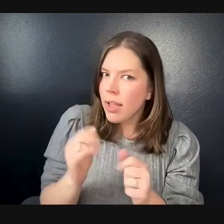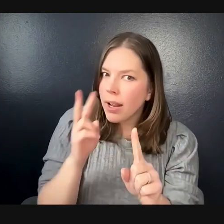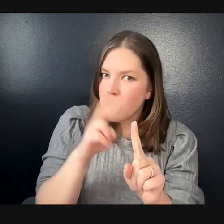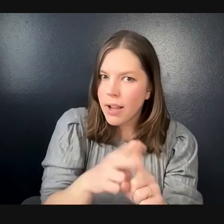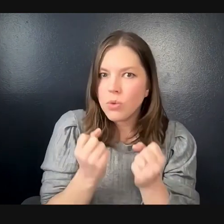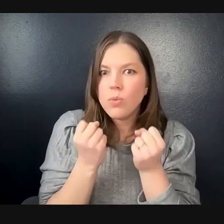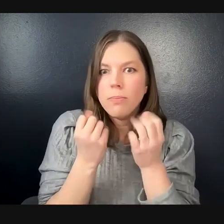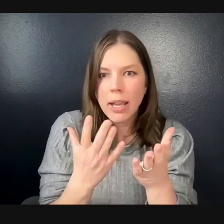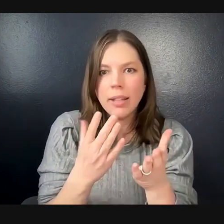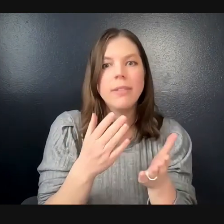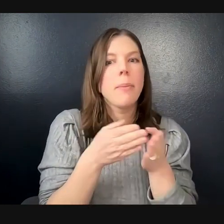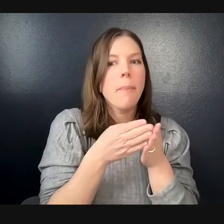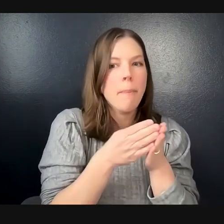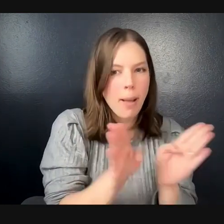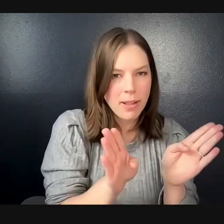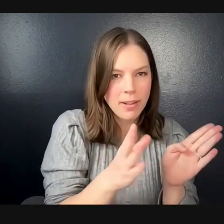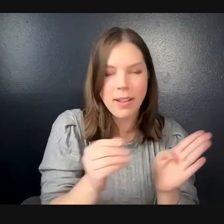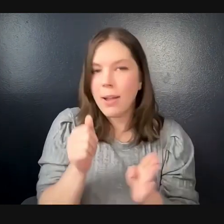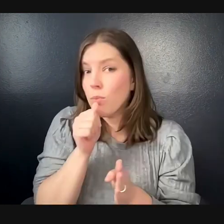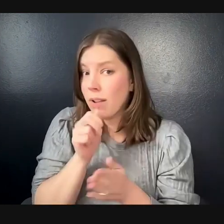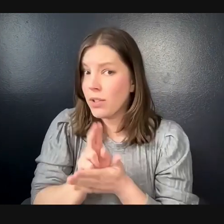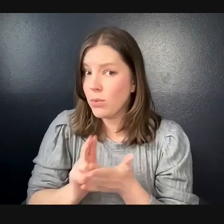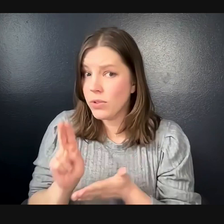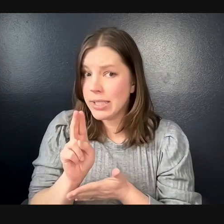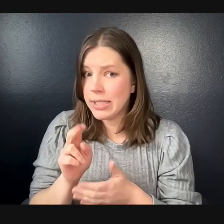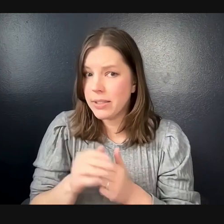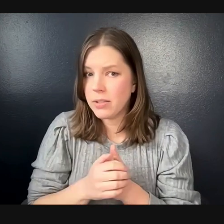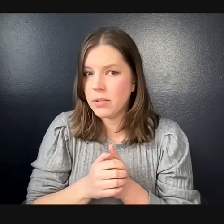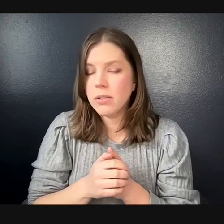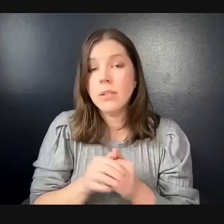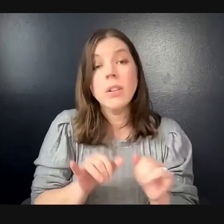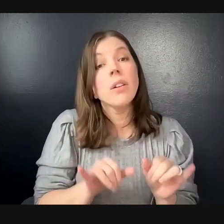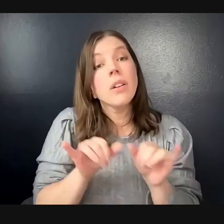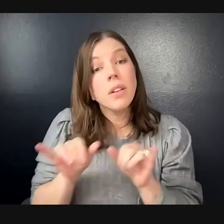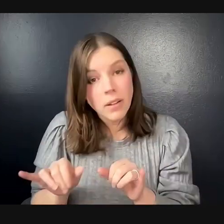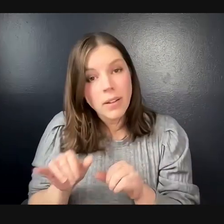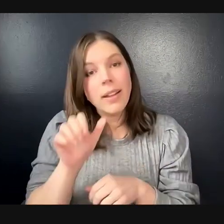This applies to many public and private institutions.